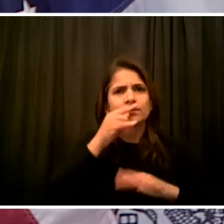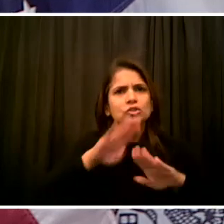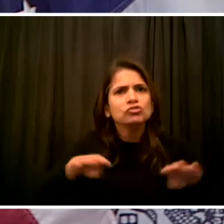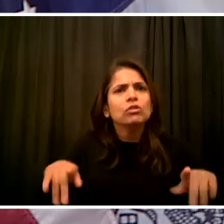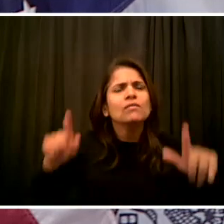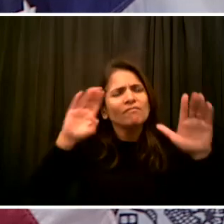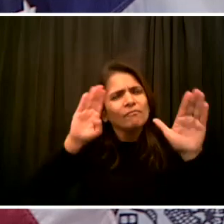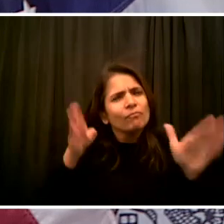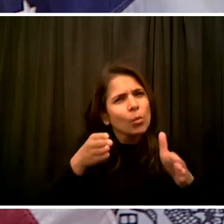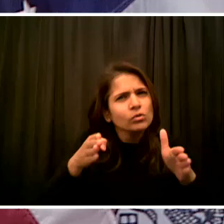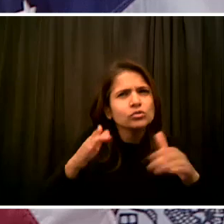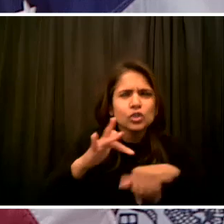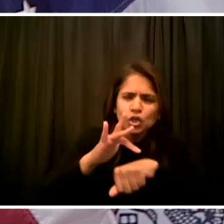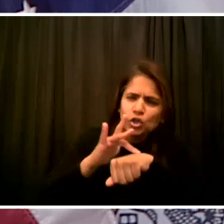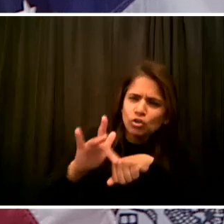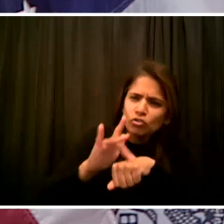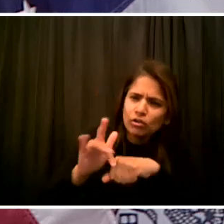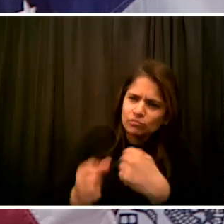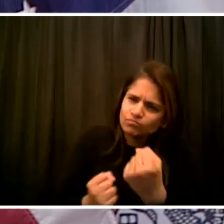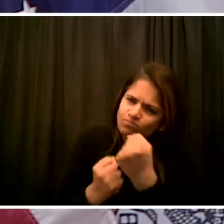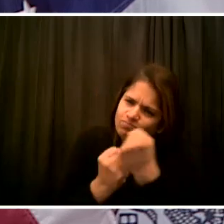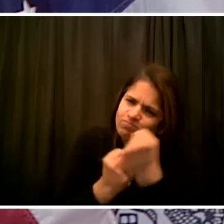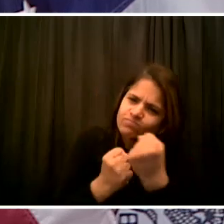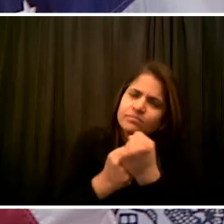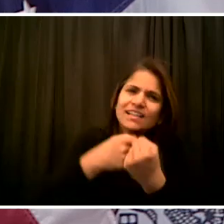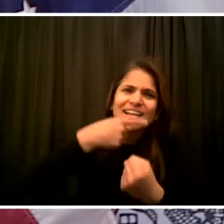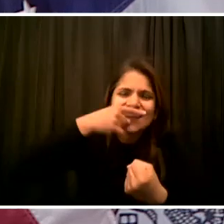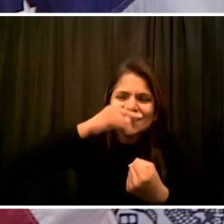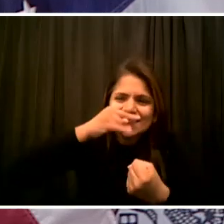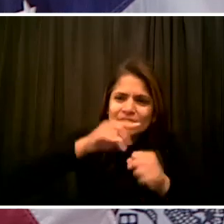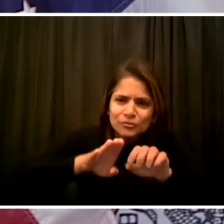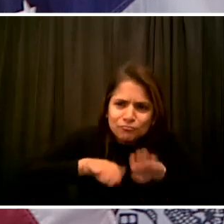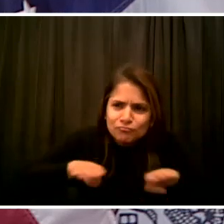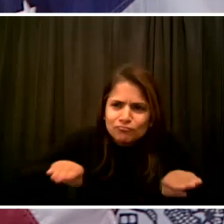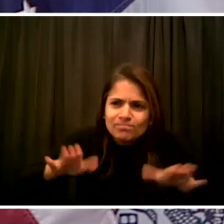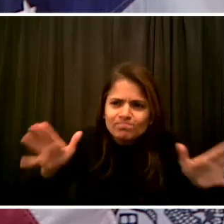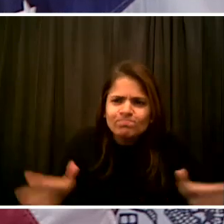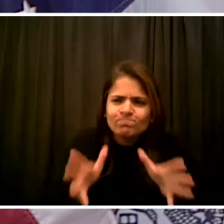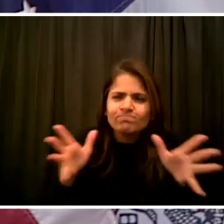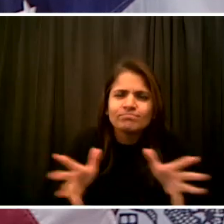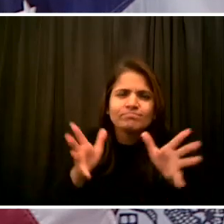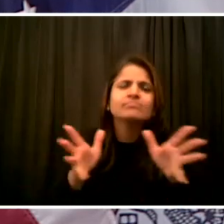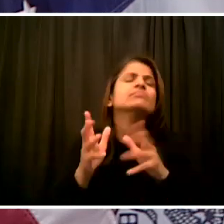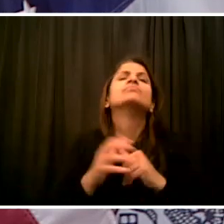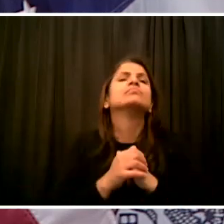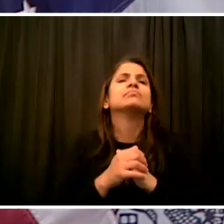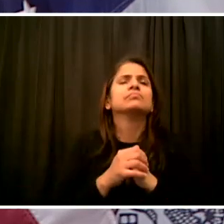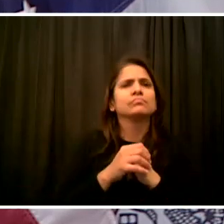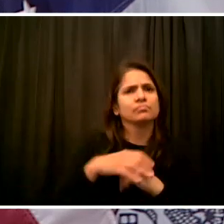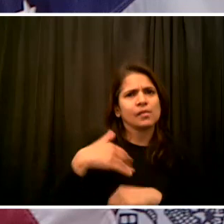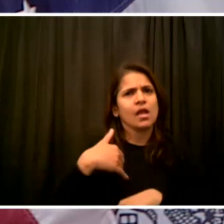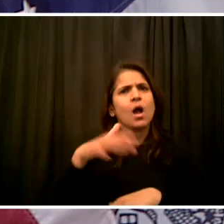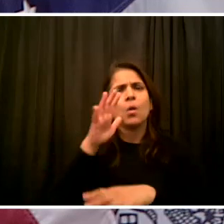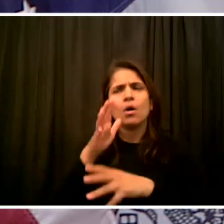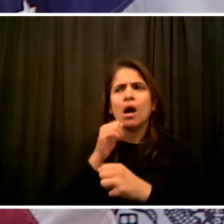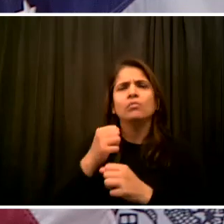FREE K FOR ALL. NDA EVERYTHING IS ABOUT EARLY SUPPORT FOR CHILDREN.